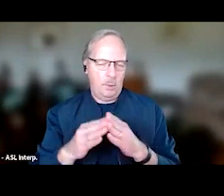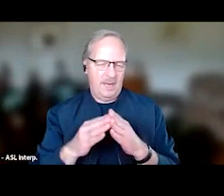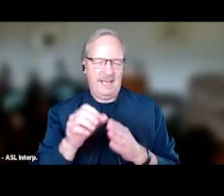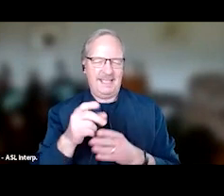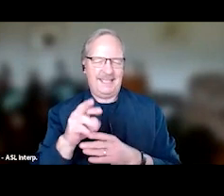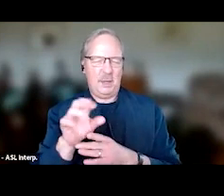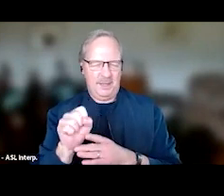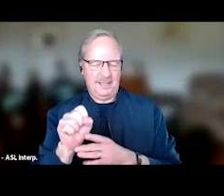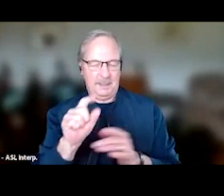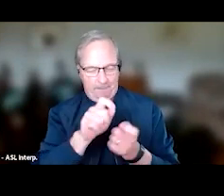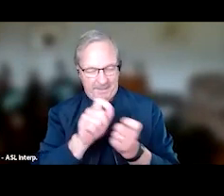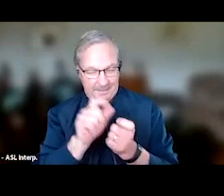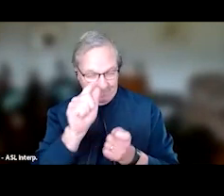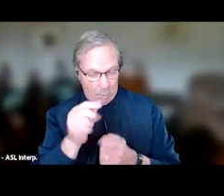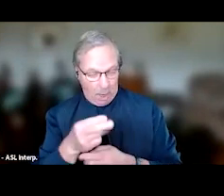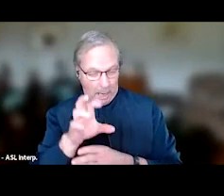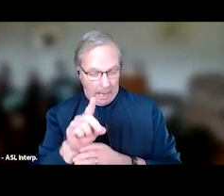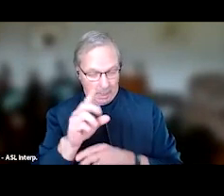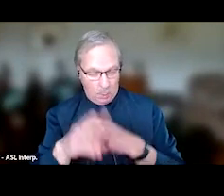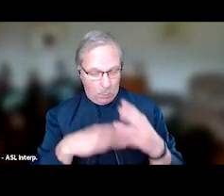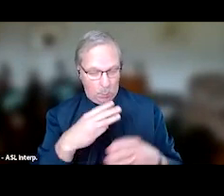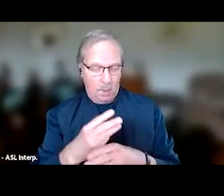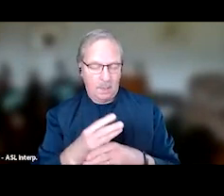for the HUD Rural and Unsheltered grantees.